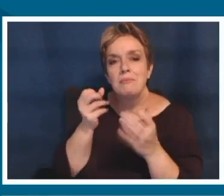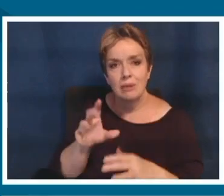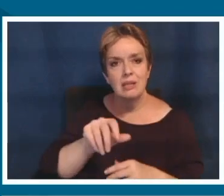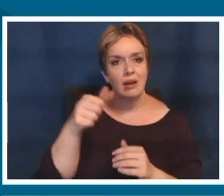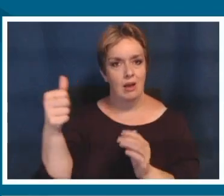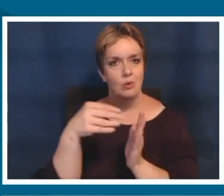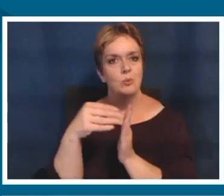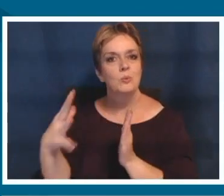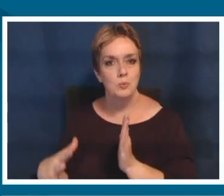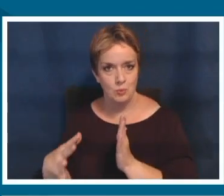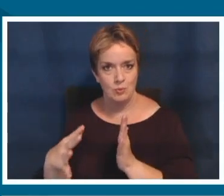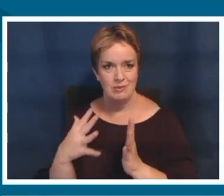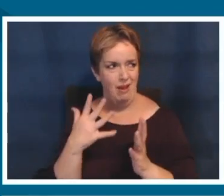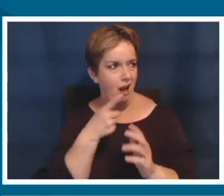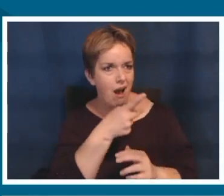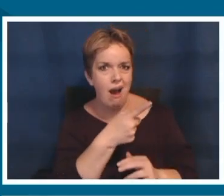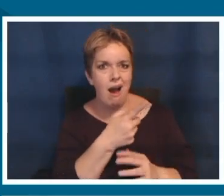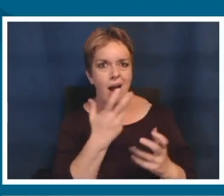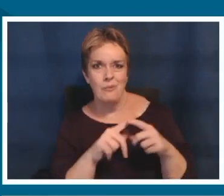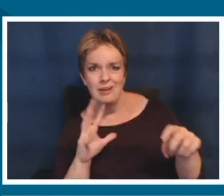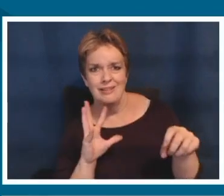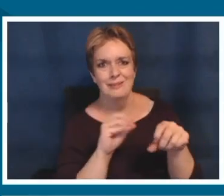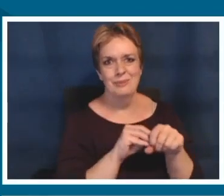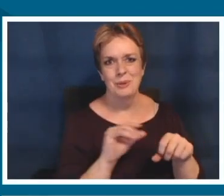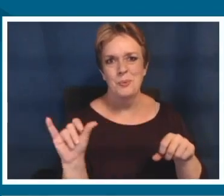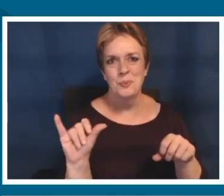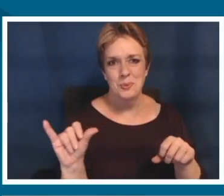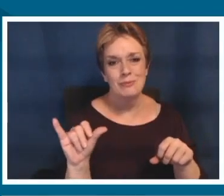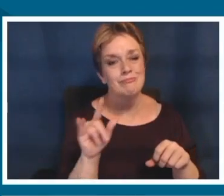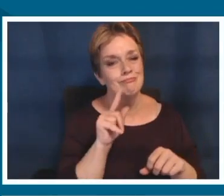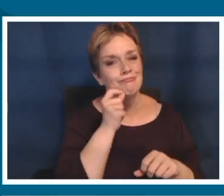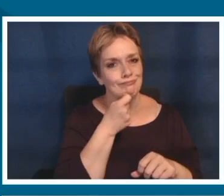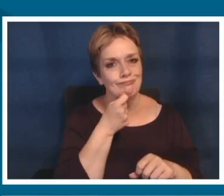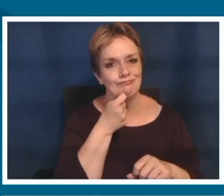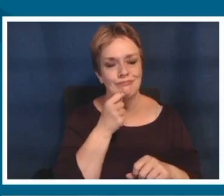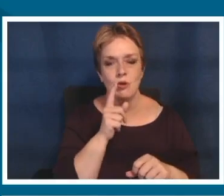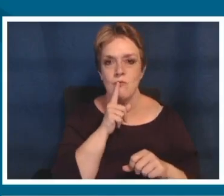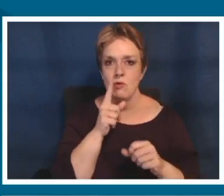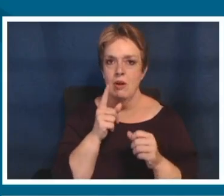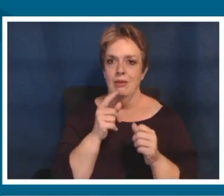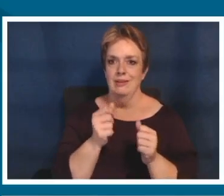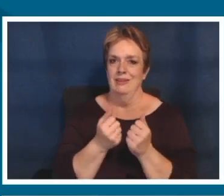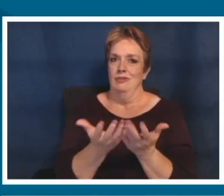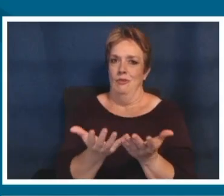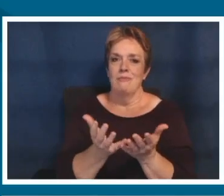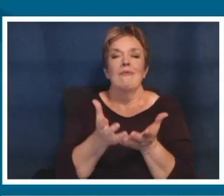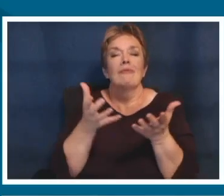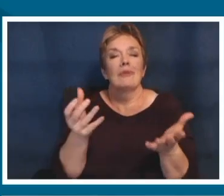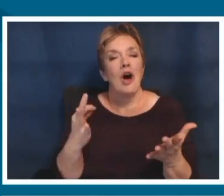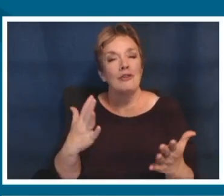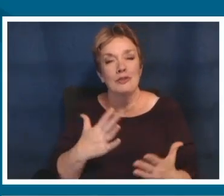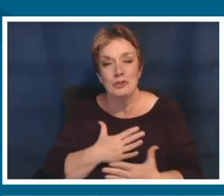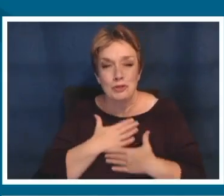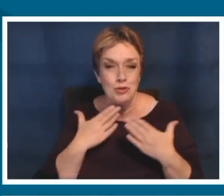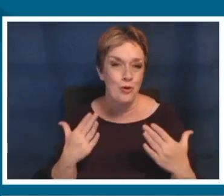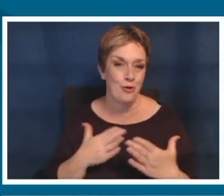wanted to participate in it as well so it really brought a lot of joy um